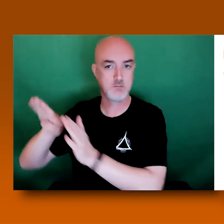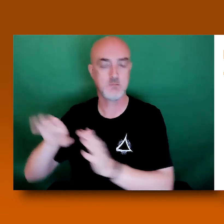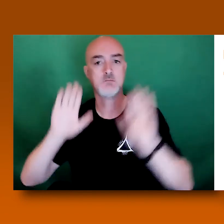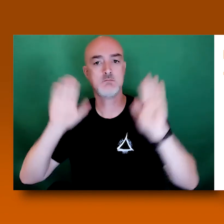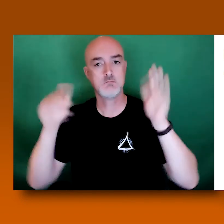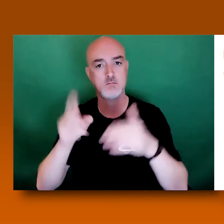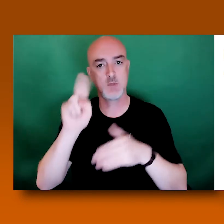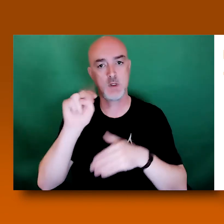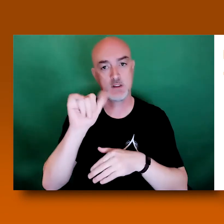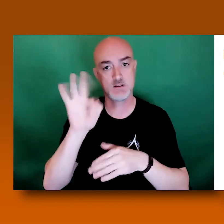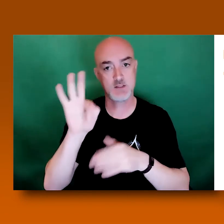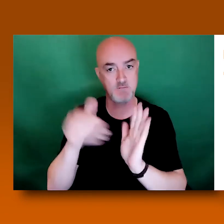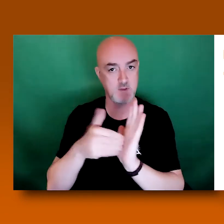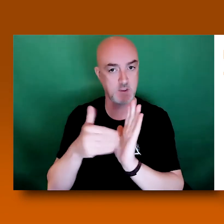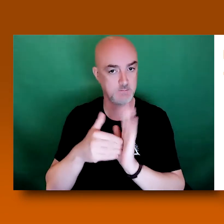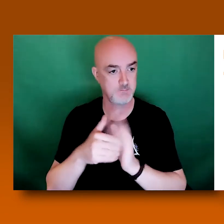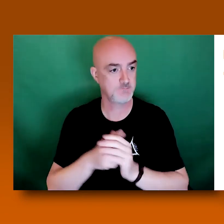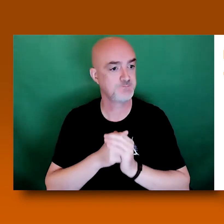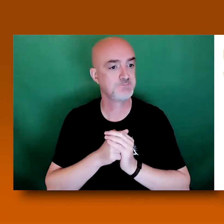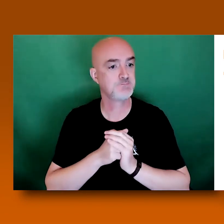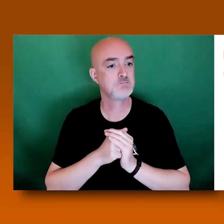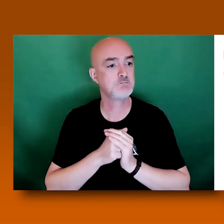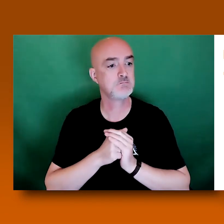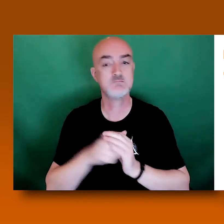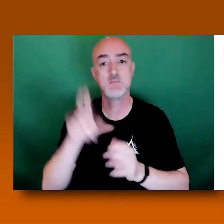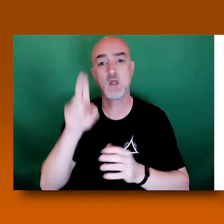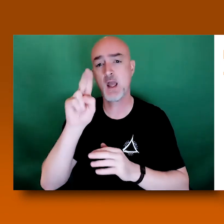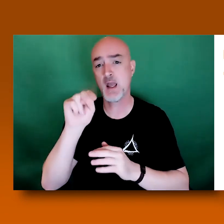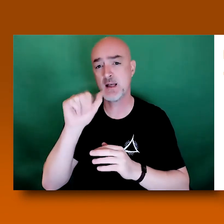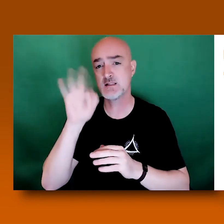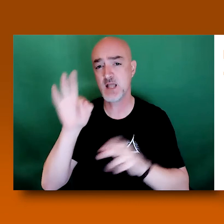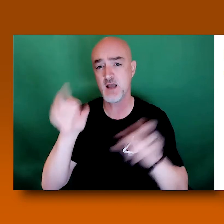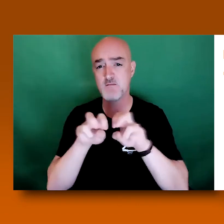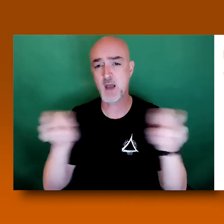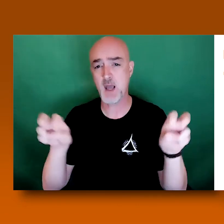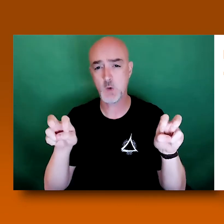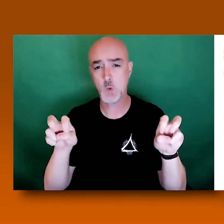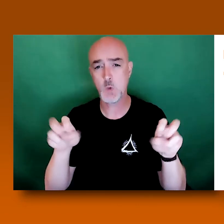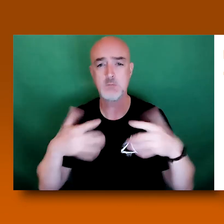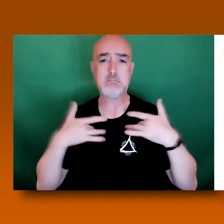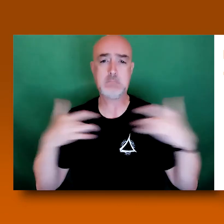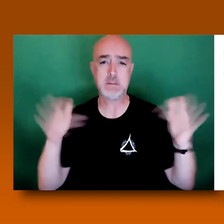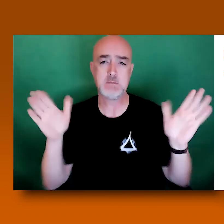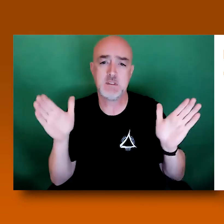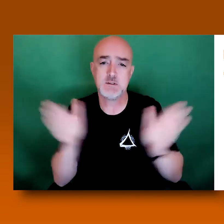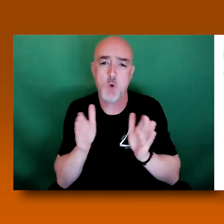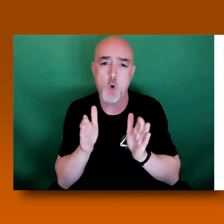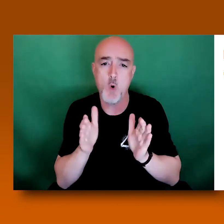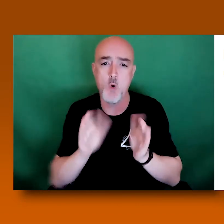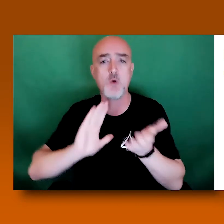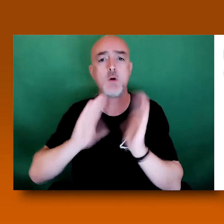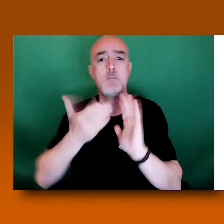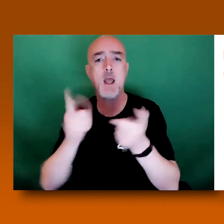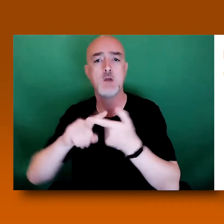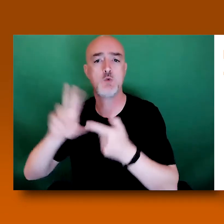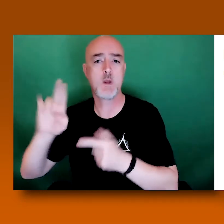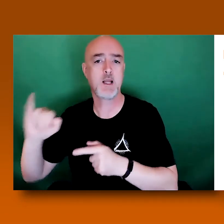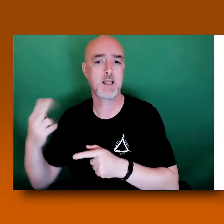Let's transition to the NSF review process. The NSF panels typically are a lot smaller